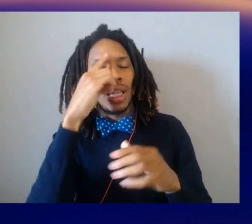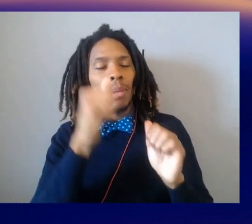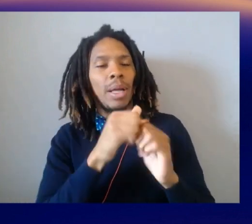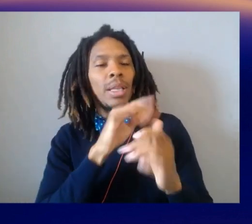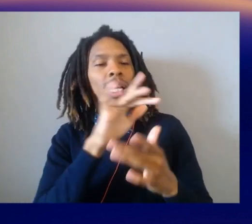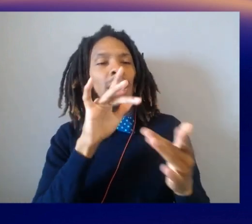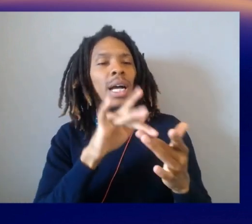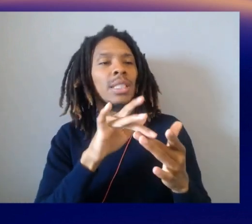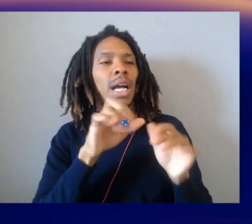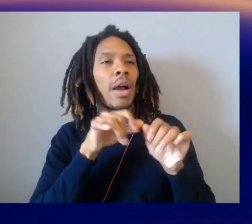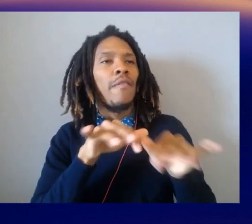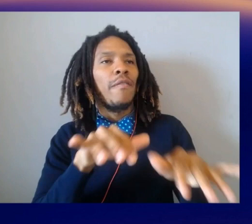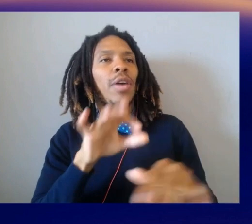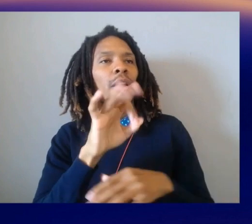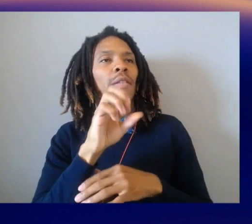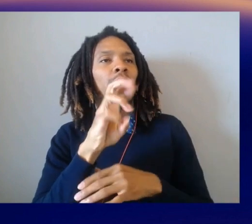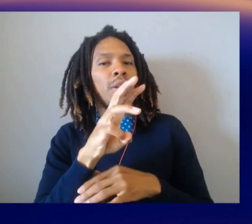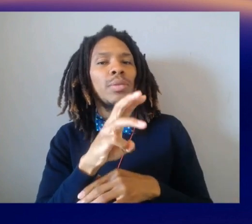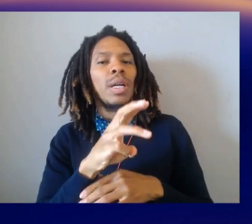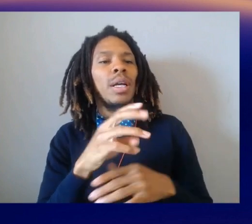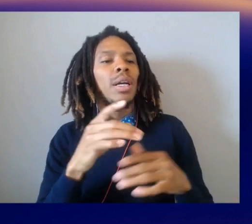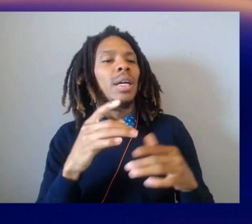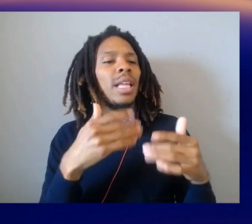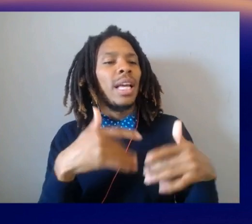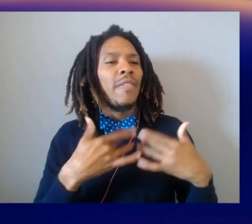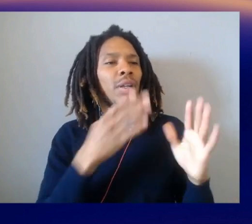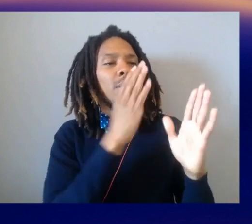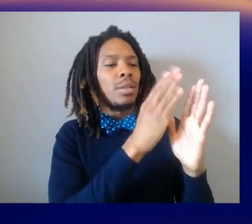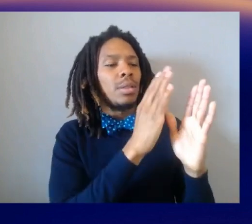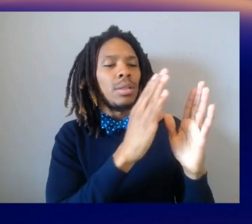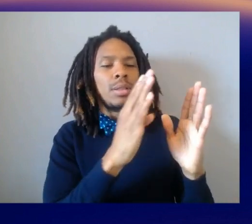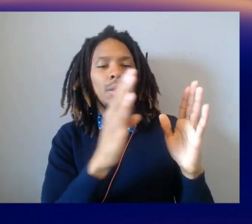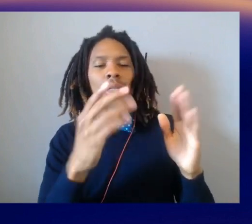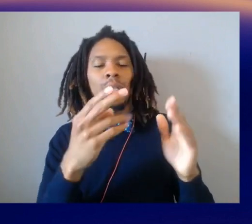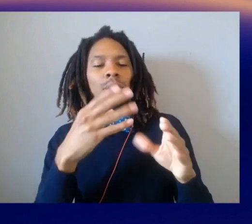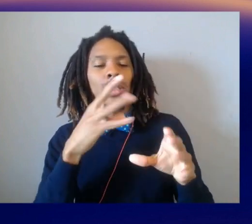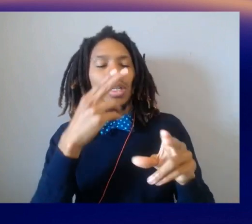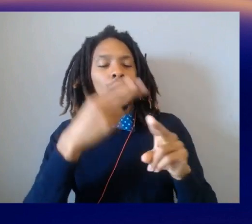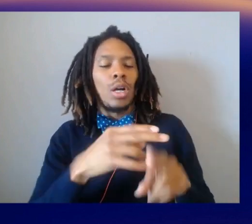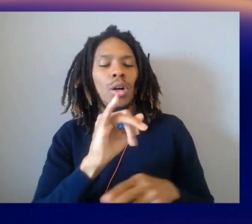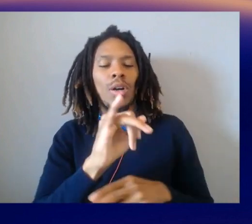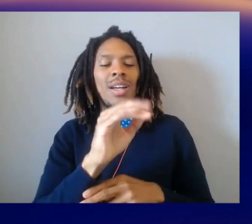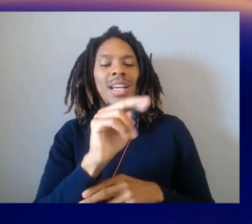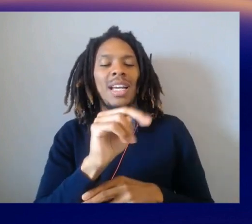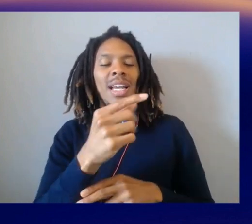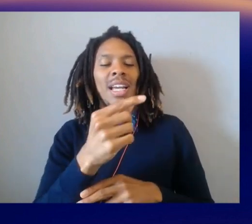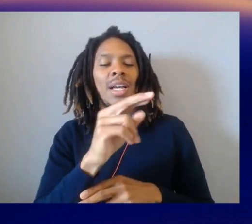The contact flow is the sequence of events that happen as calls ingress, and they go through and it can be asking you questions